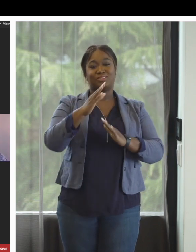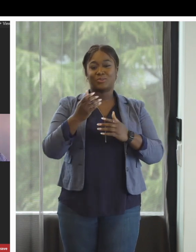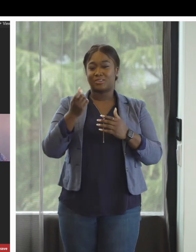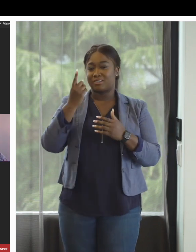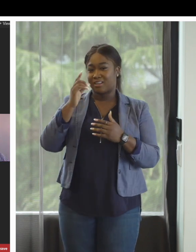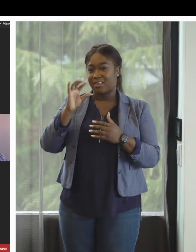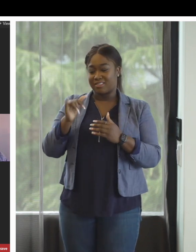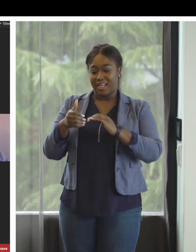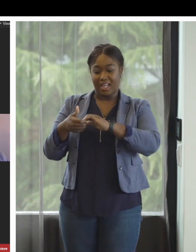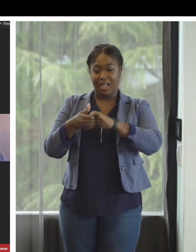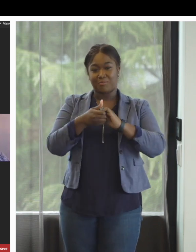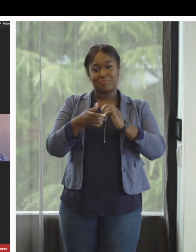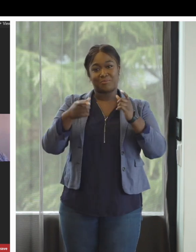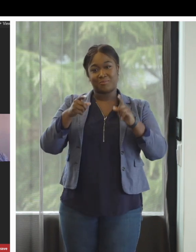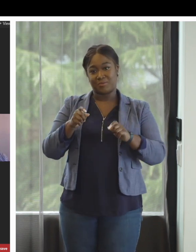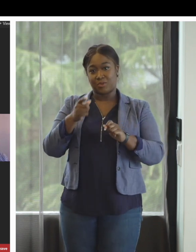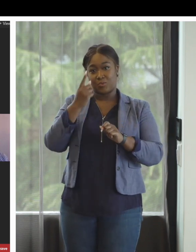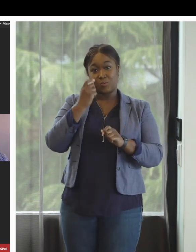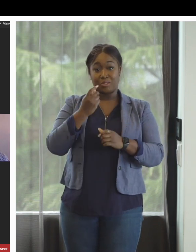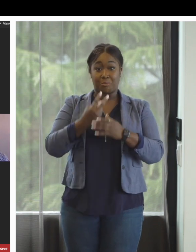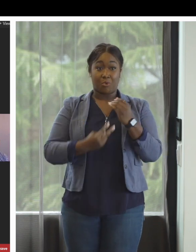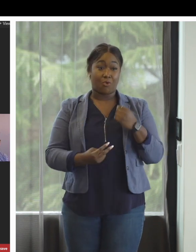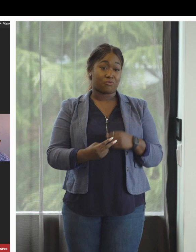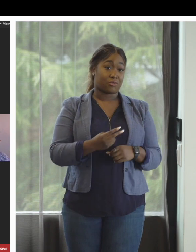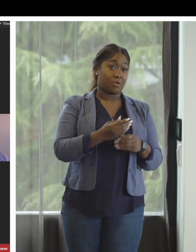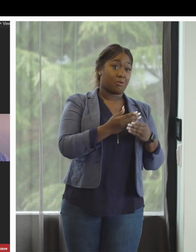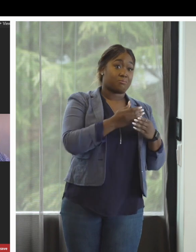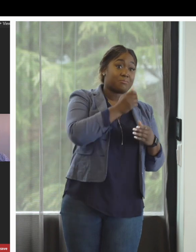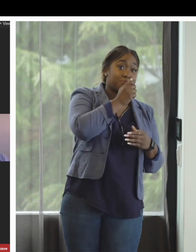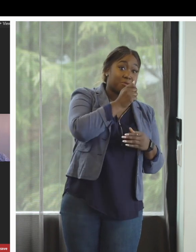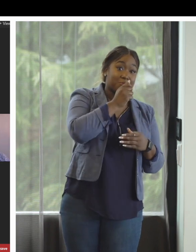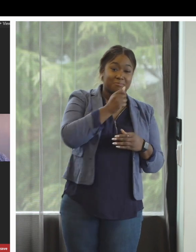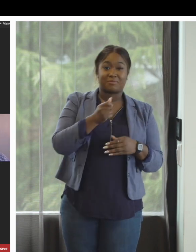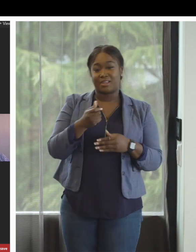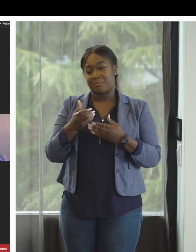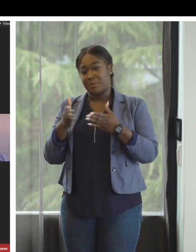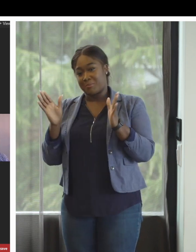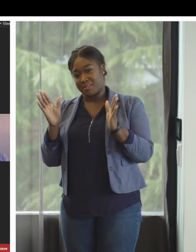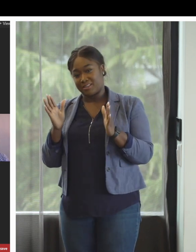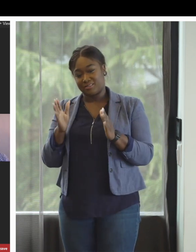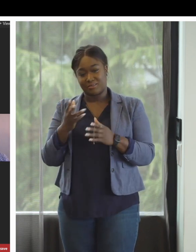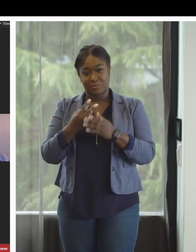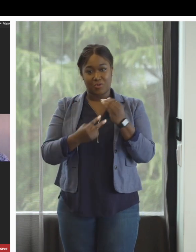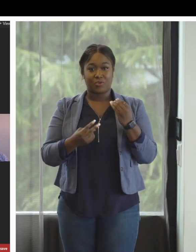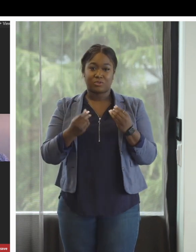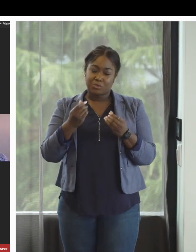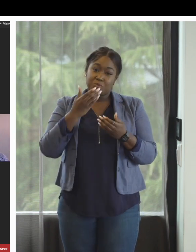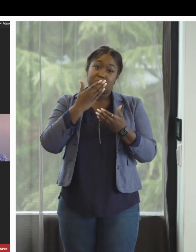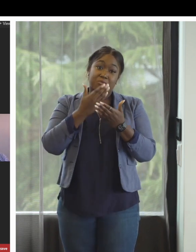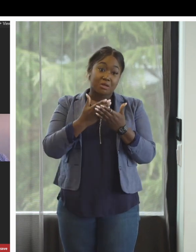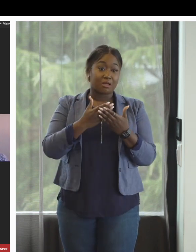collaboration that can occur. So we have full mix right now from